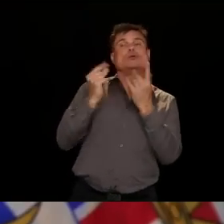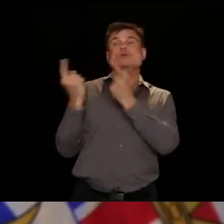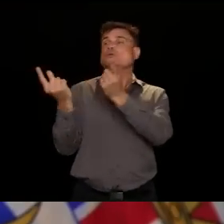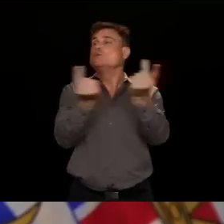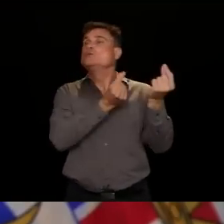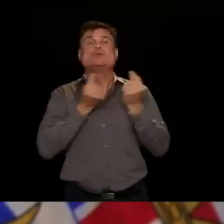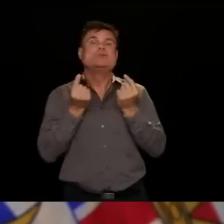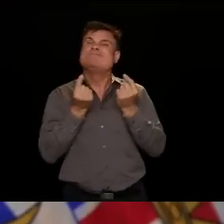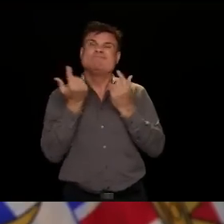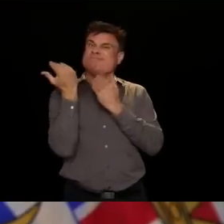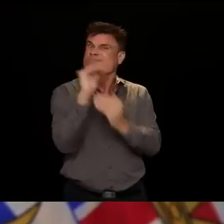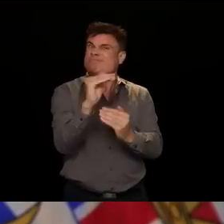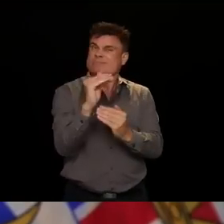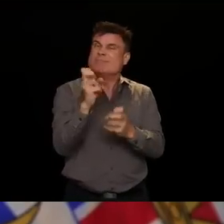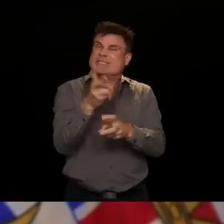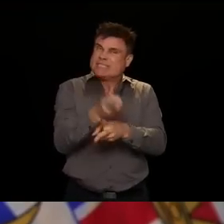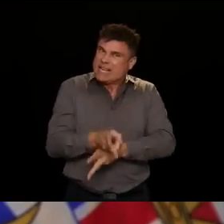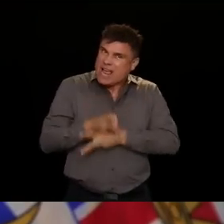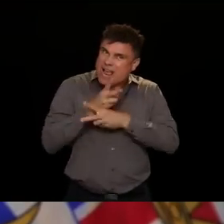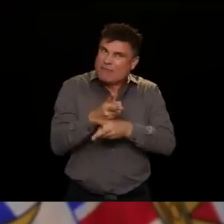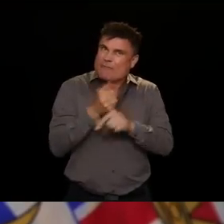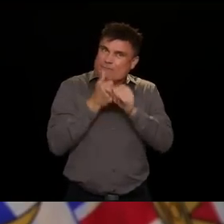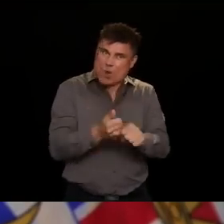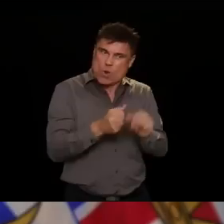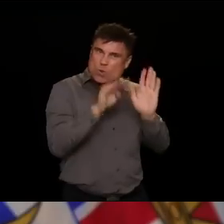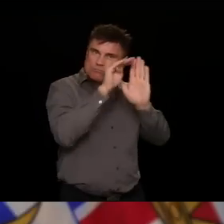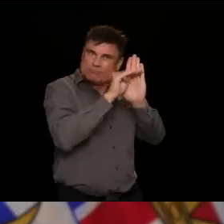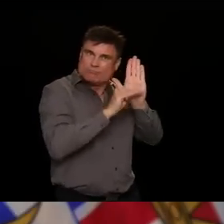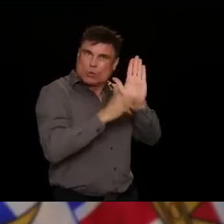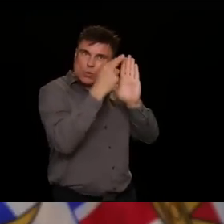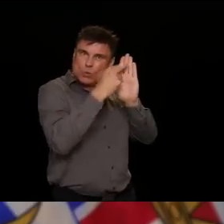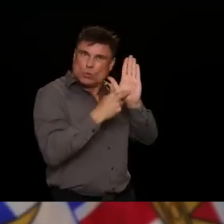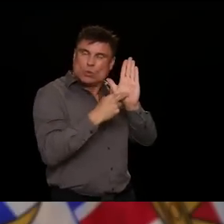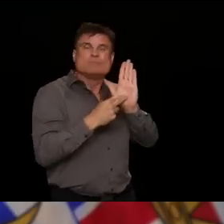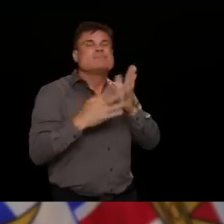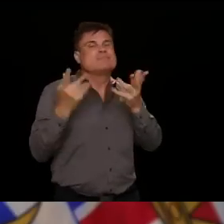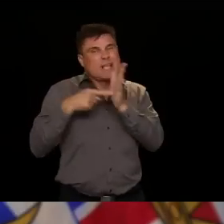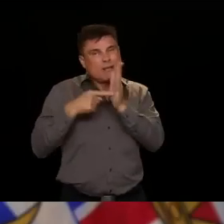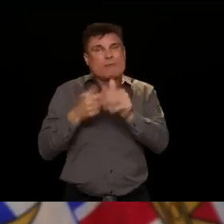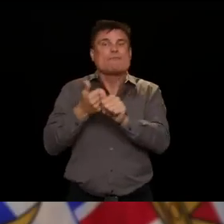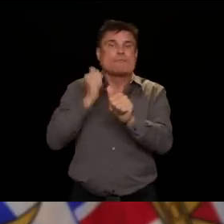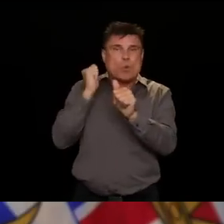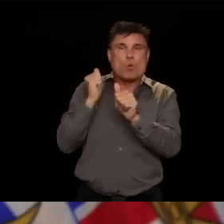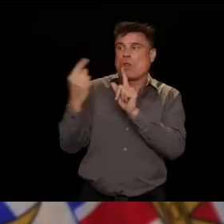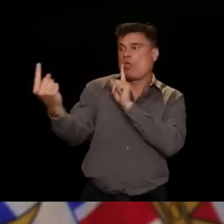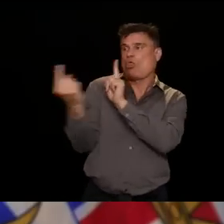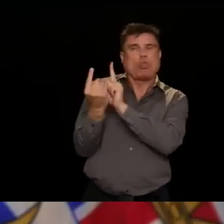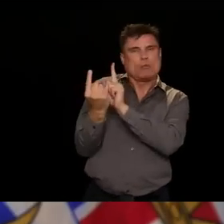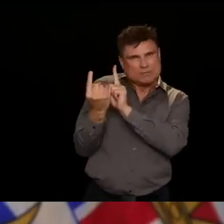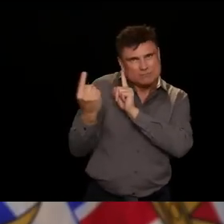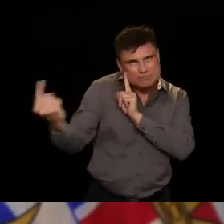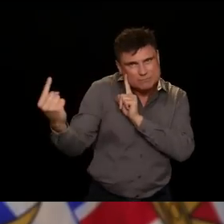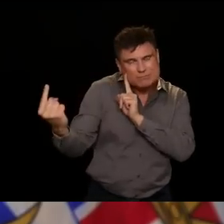vaccine, we have to find a balance that is going to